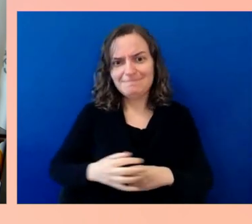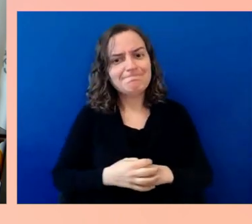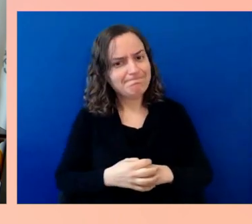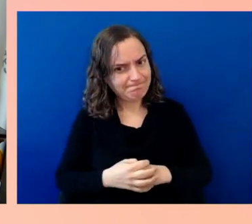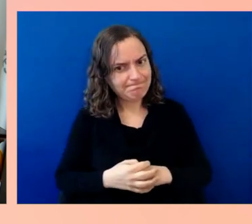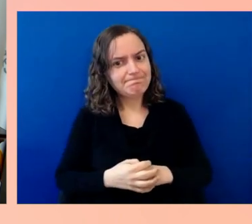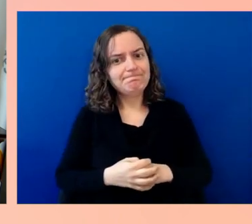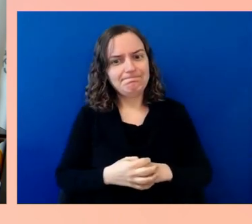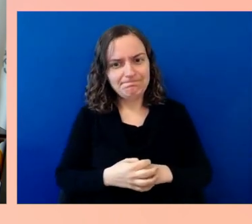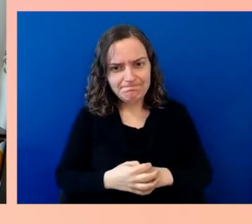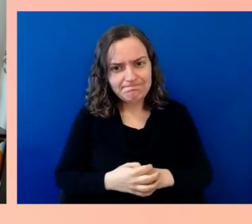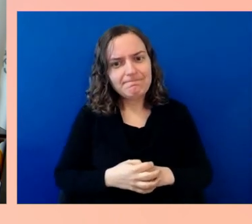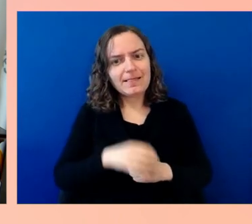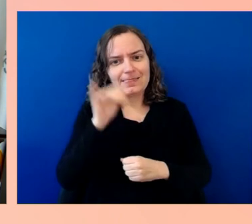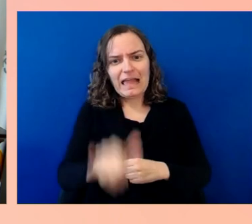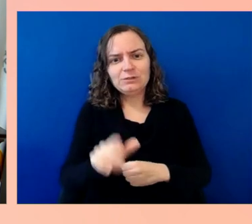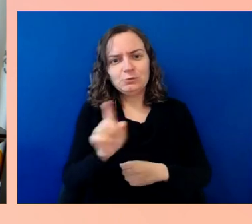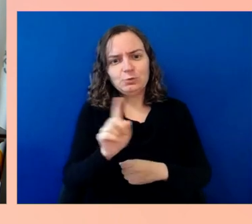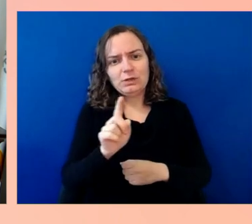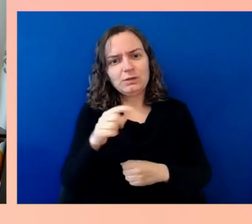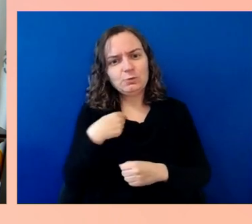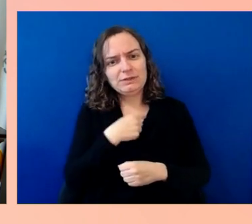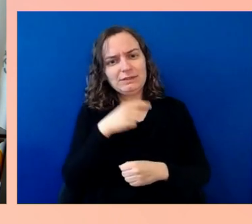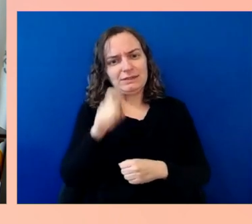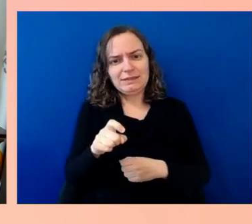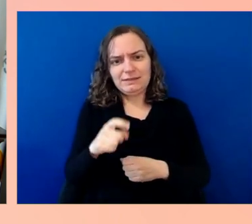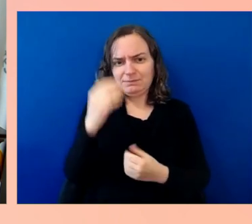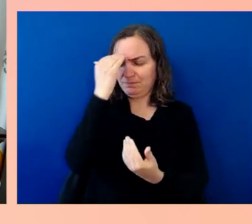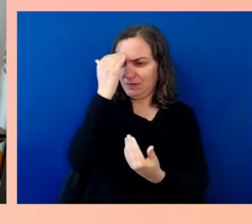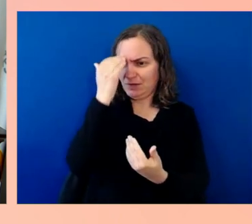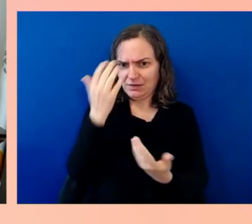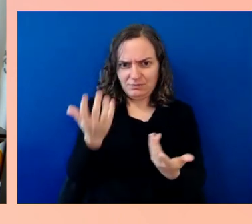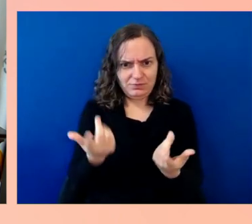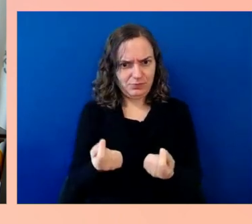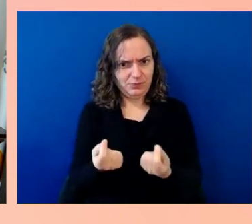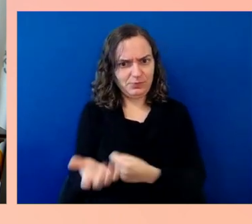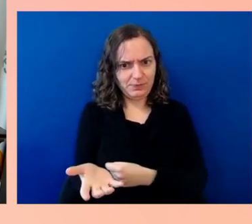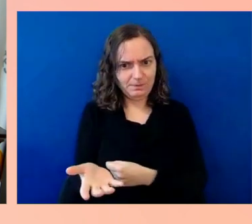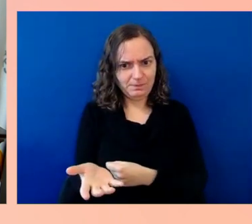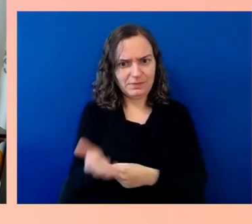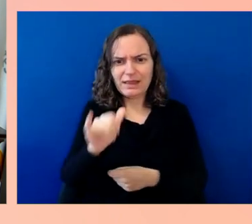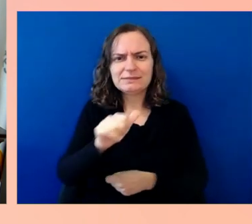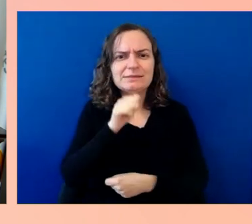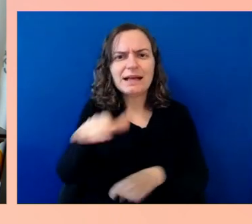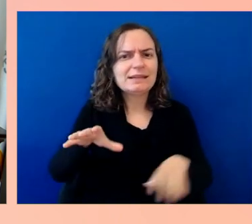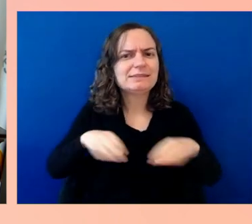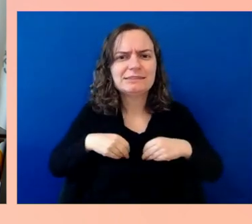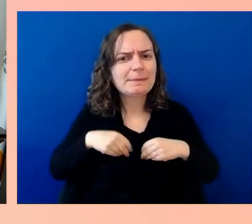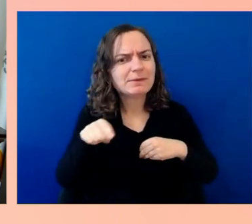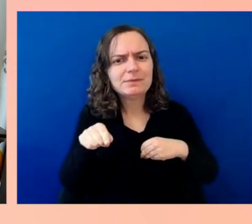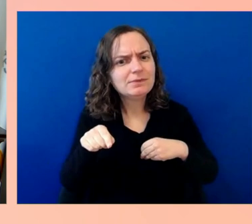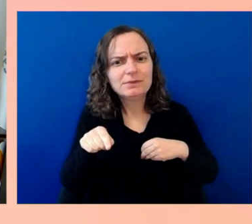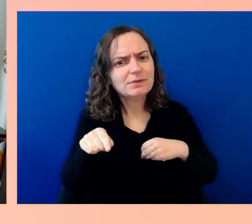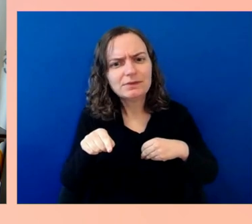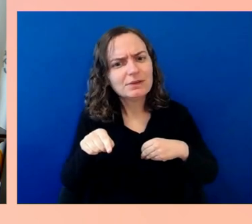That's an unacceptable reality, especially knowing that the access to air travel is important for people's jobs,